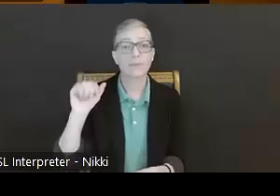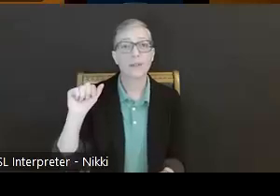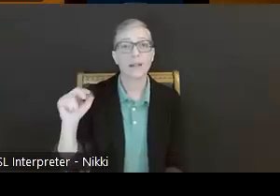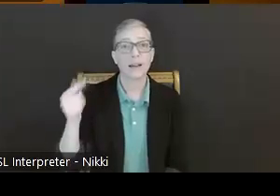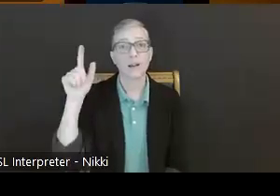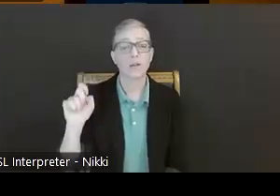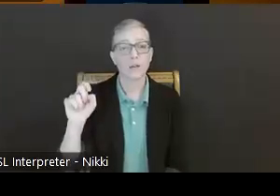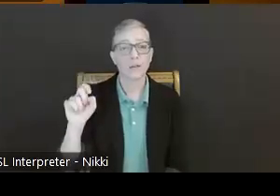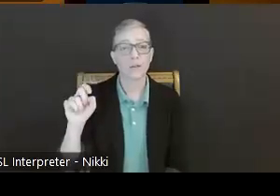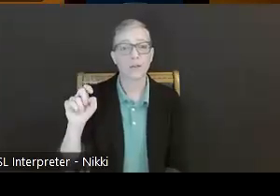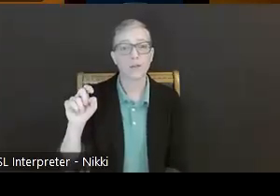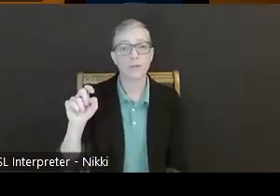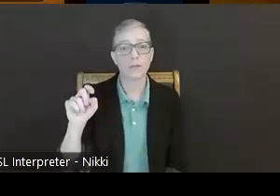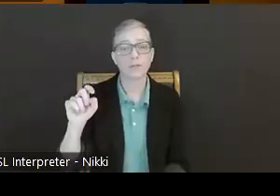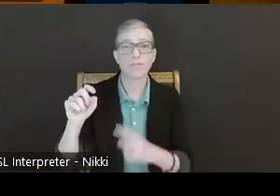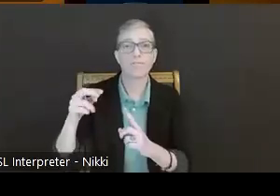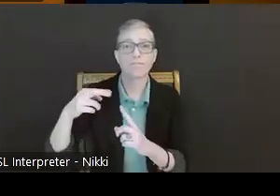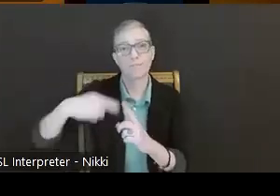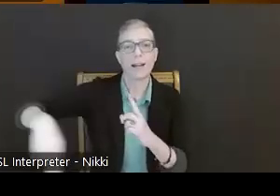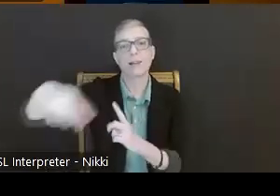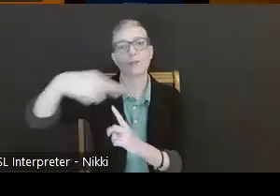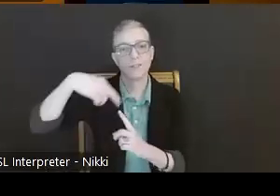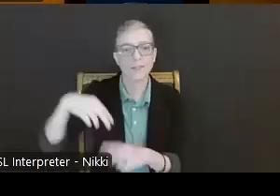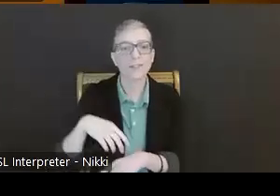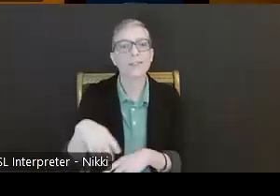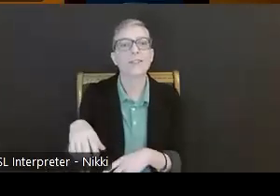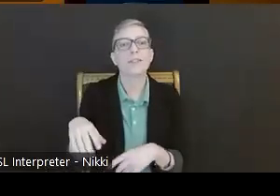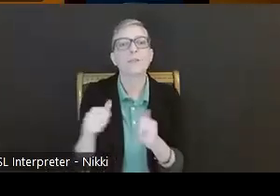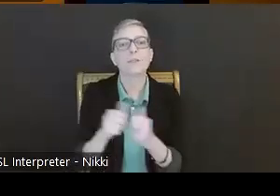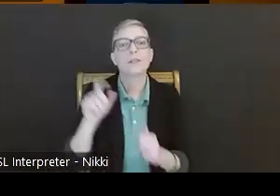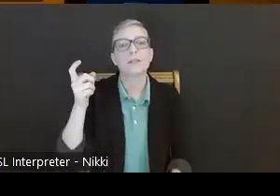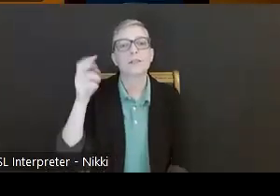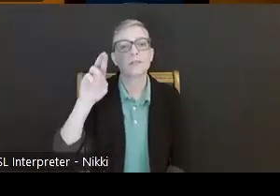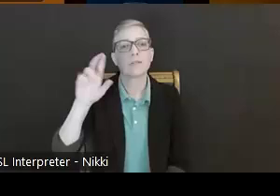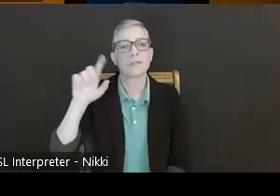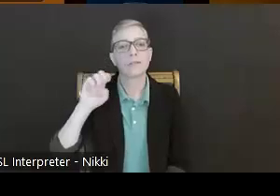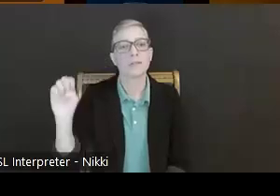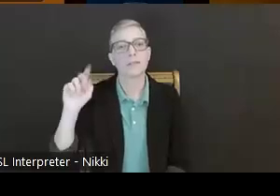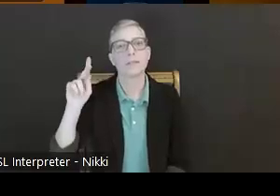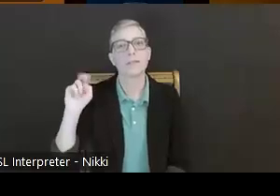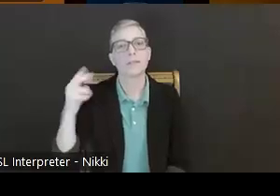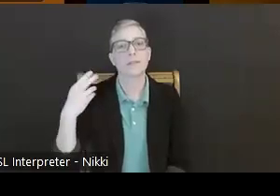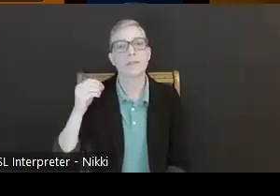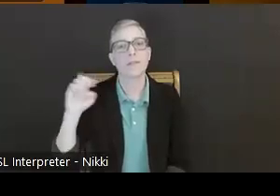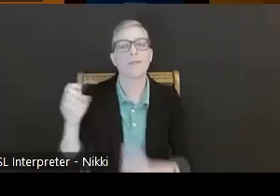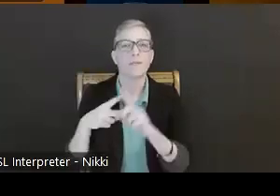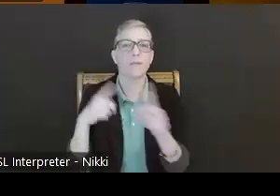Department of Psychiatry and I'd like to do a brief introduction of our speaker today so